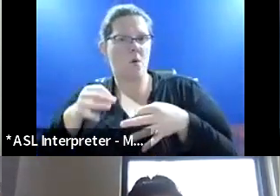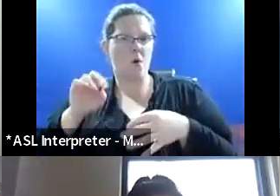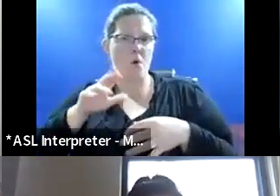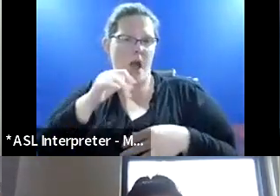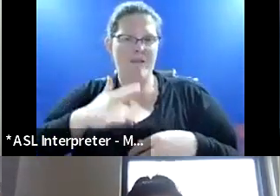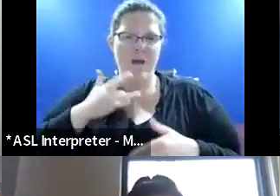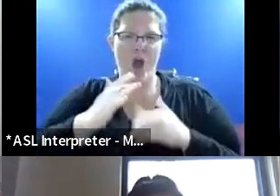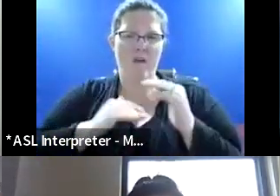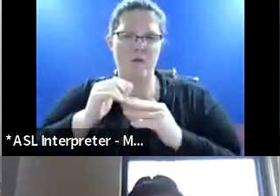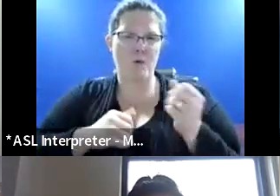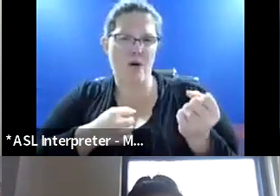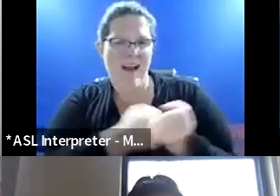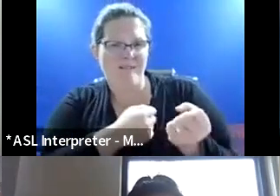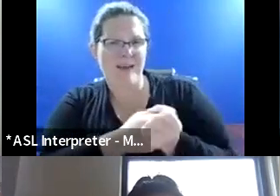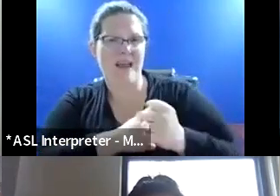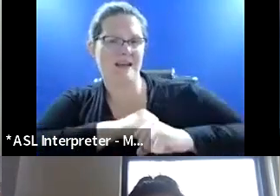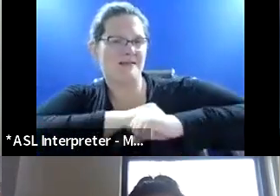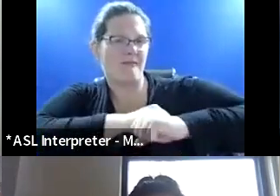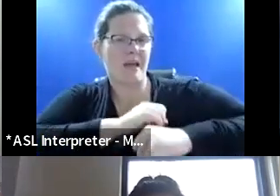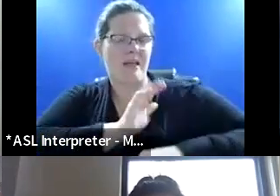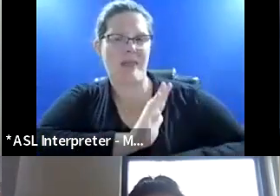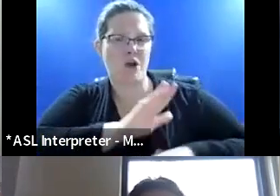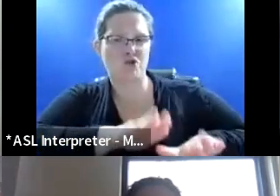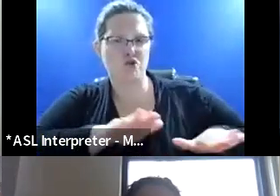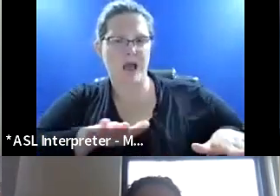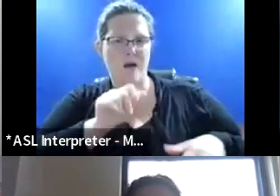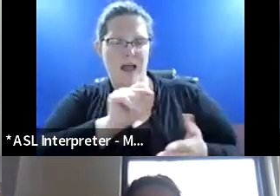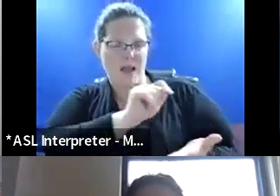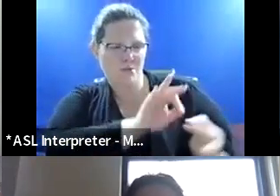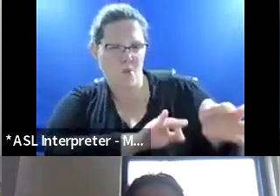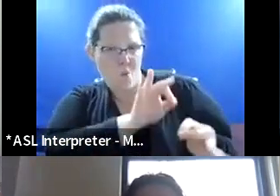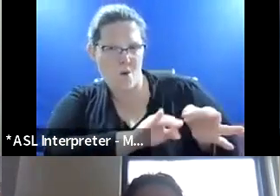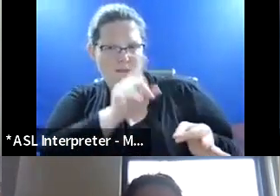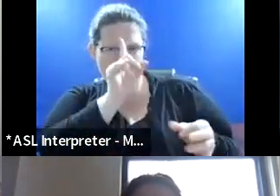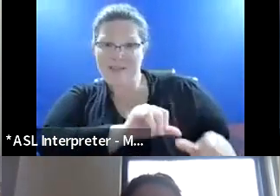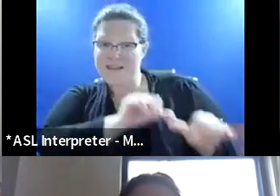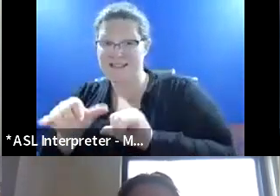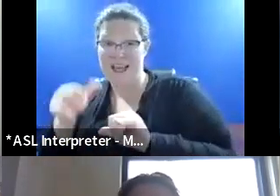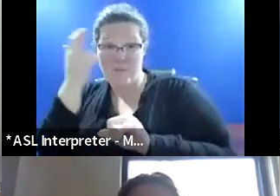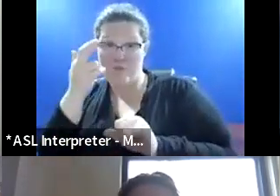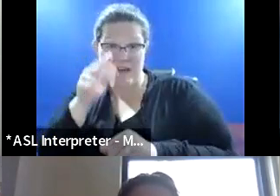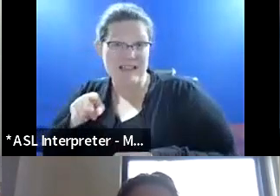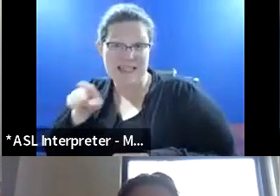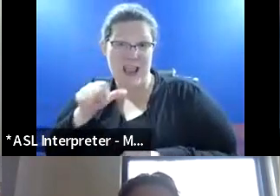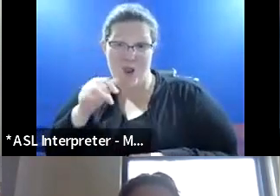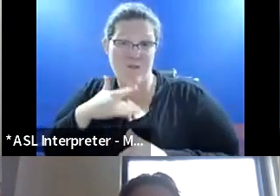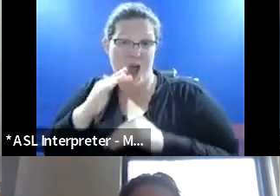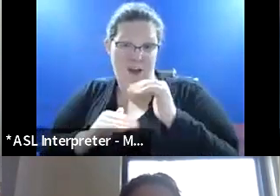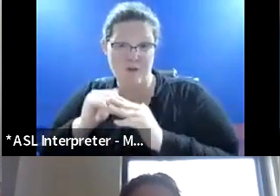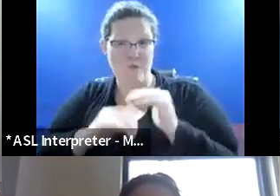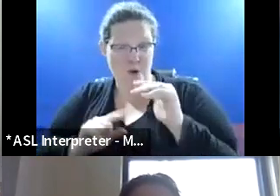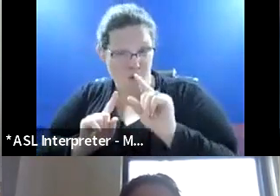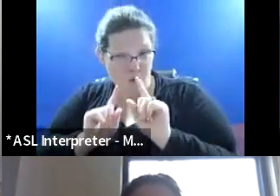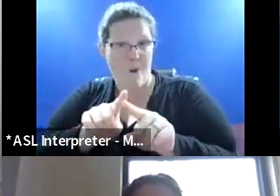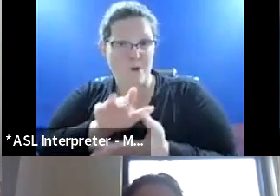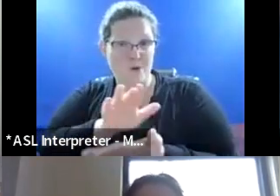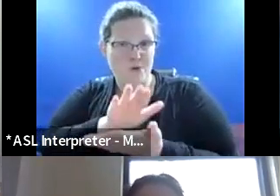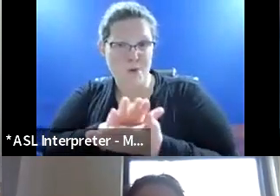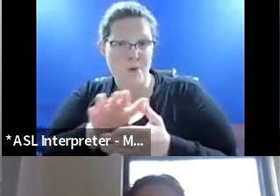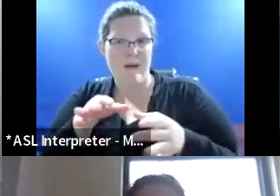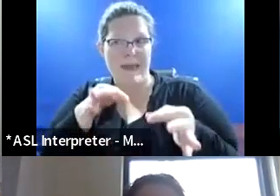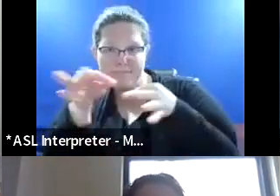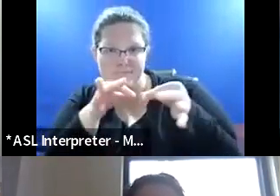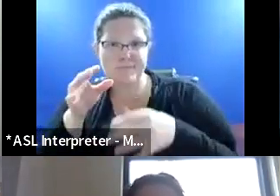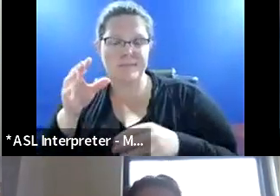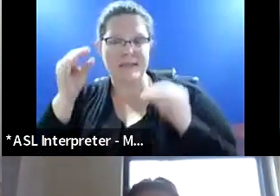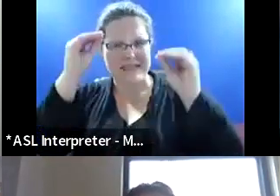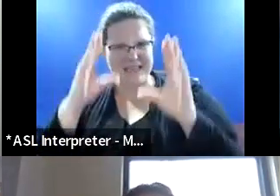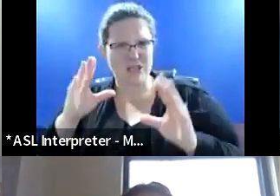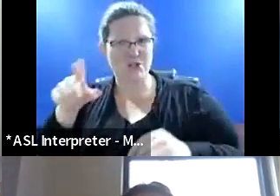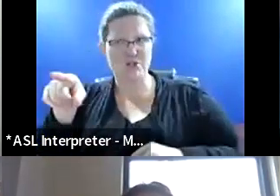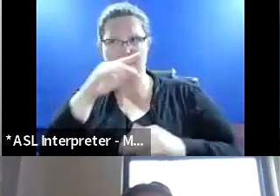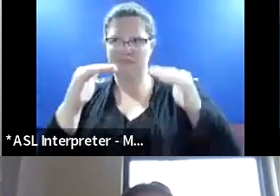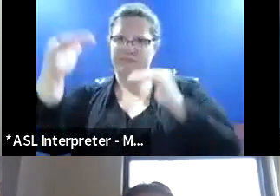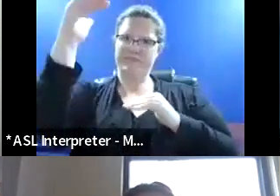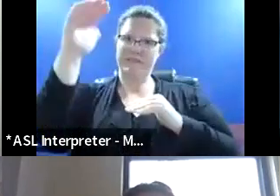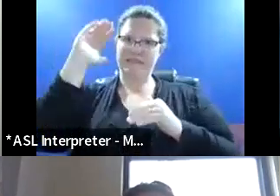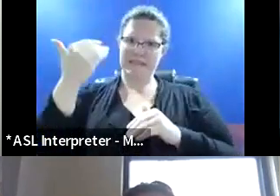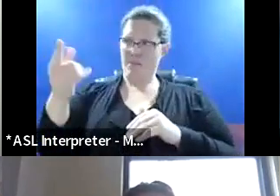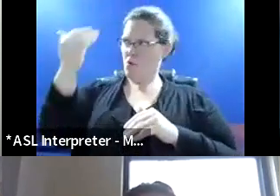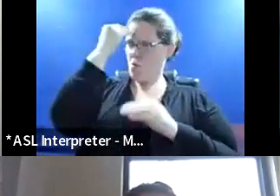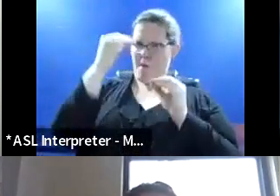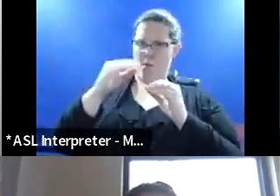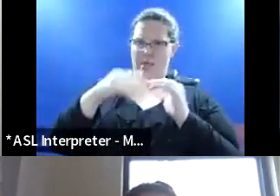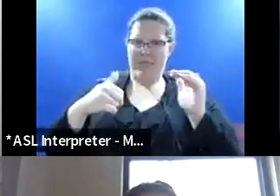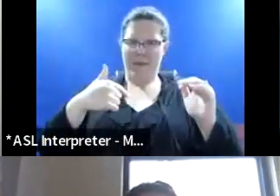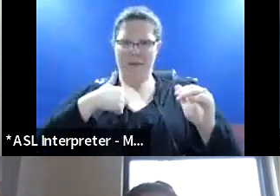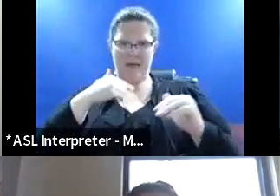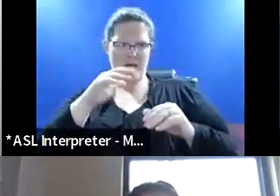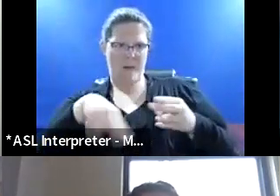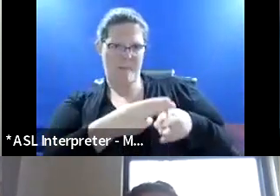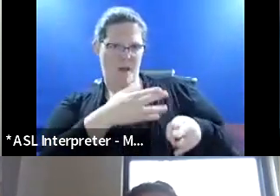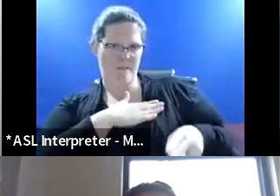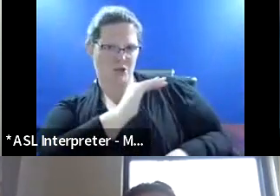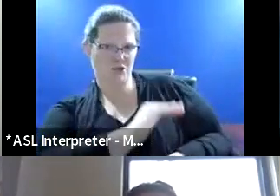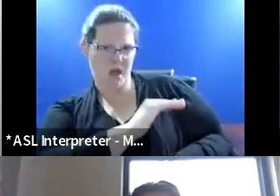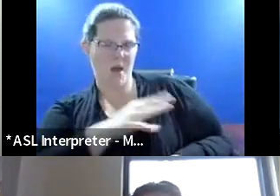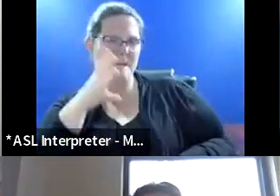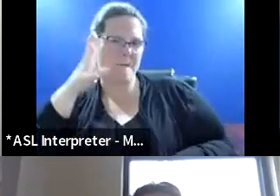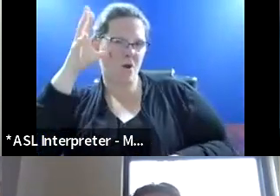WE SAW THAT DISPORTION ATE REPRESENTATION AND THEY FOUND THOSE SAME YOUTH WERE ALSO DISPROPORTIONATELY GIVEN A SENTENCE AS OPPOSED TO A CIVIL CITATION BECAUSE THEIR PARENTS DIDN'T SHOW UP WITH THEM IN COURT EITHER AND IT WAS THE SAME STIGMA, THE PARENTS FELT THEY THEMSELVES HAD SOME KIND OF EXPERIENCE WITH CRIMINAL JUSTICE AND THE COURT